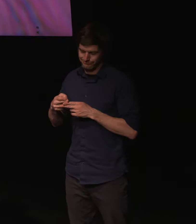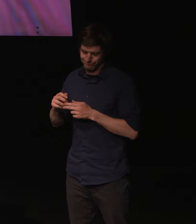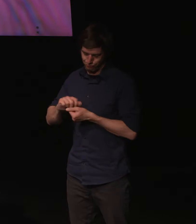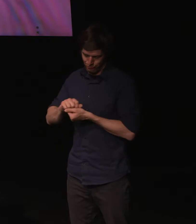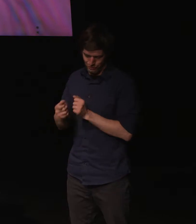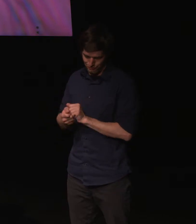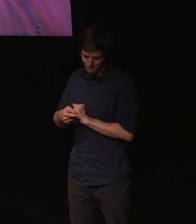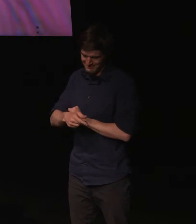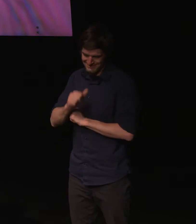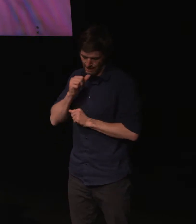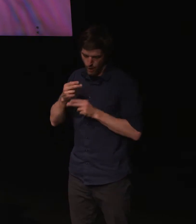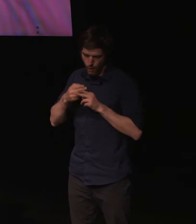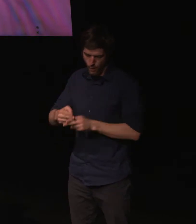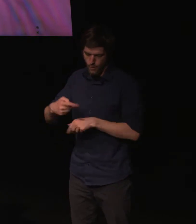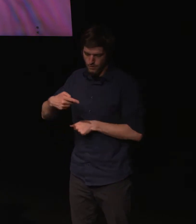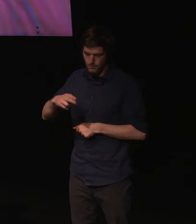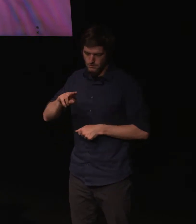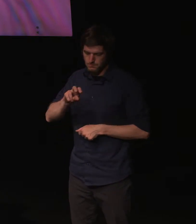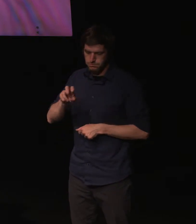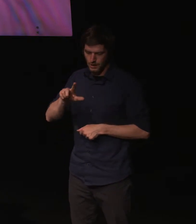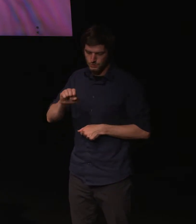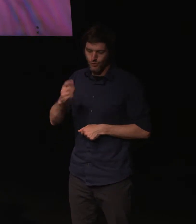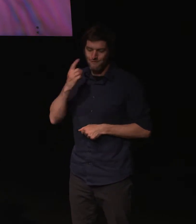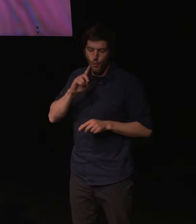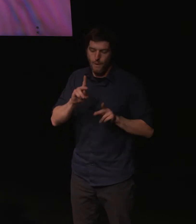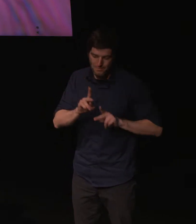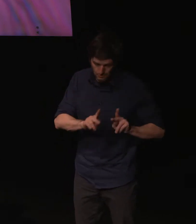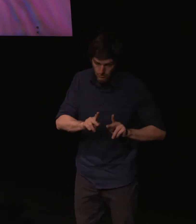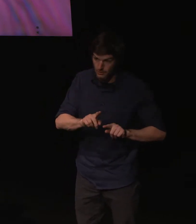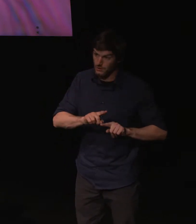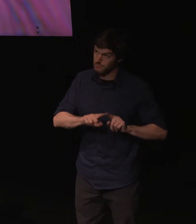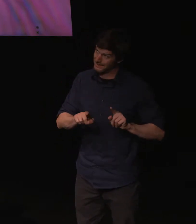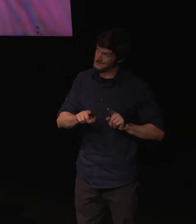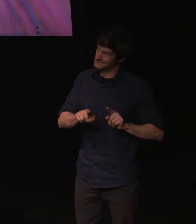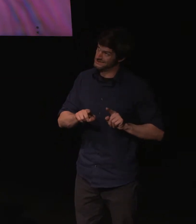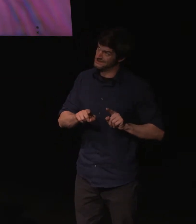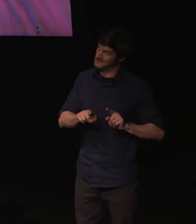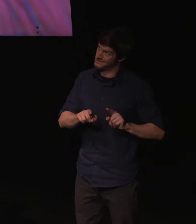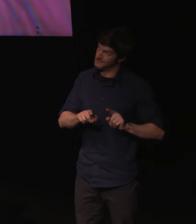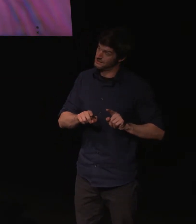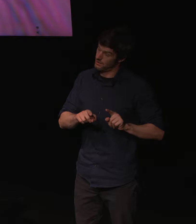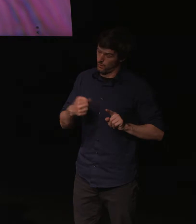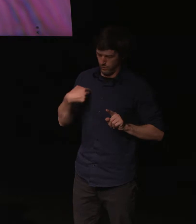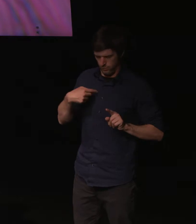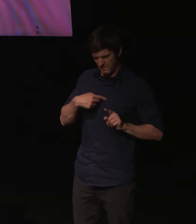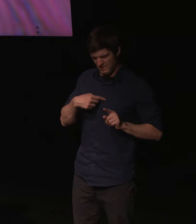But in a sense we have made it for people. For everyone,